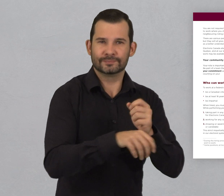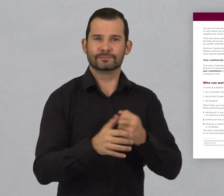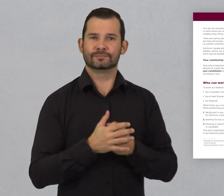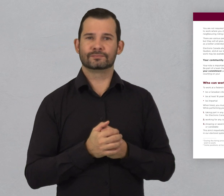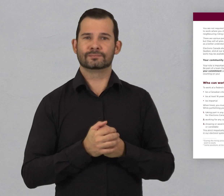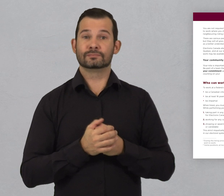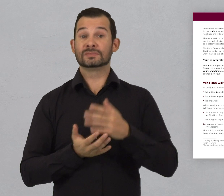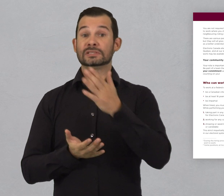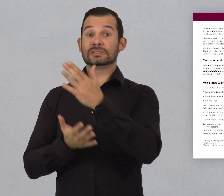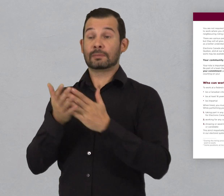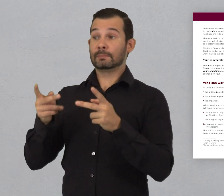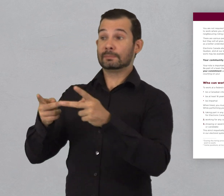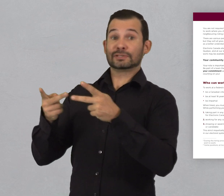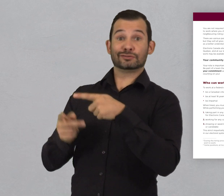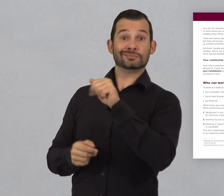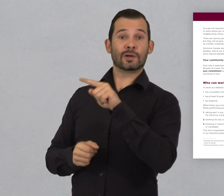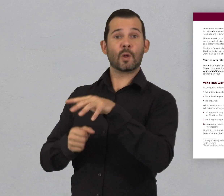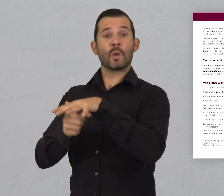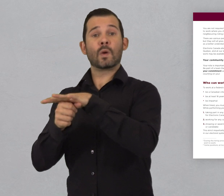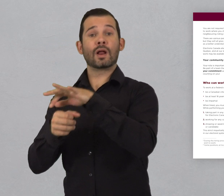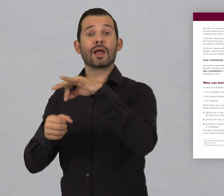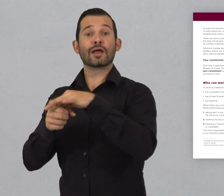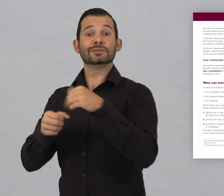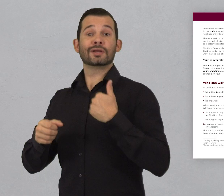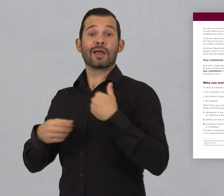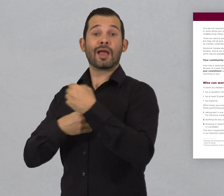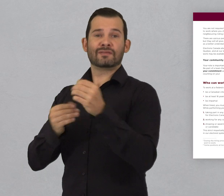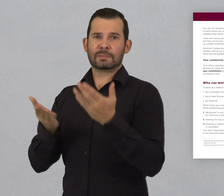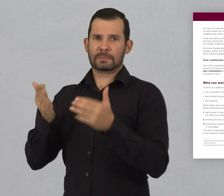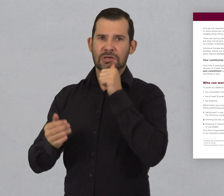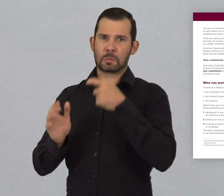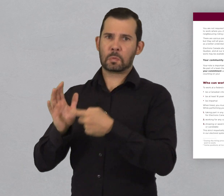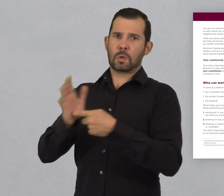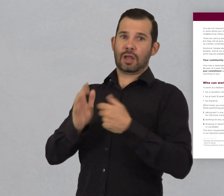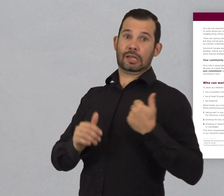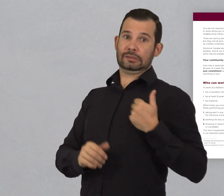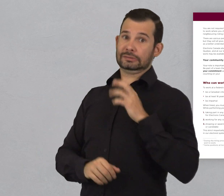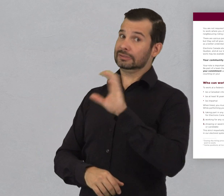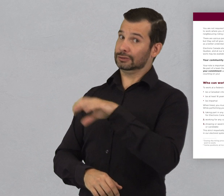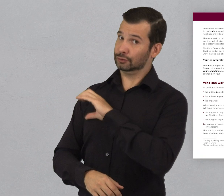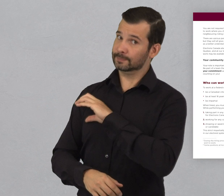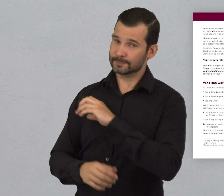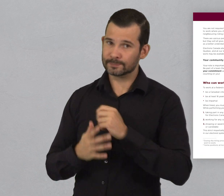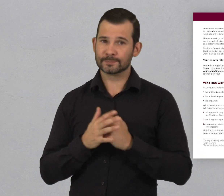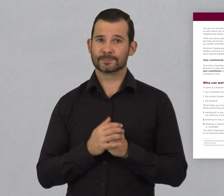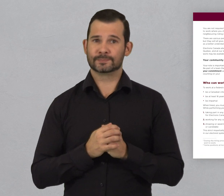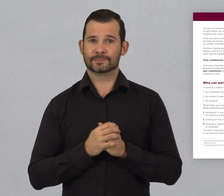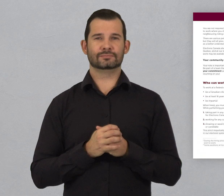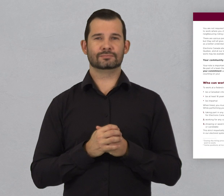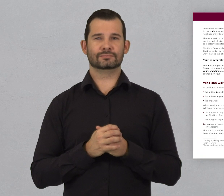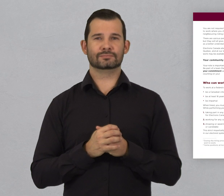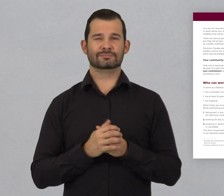2 Some positions at local Elections Canada offices may not require Canadian citizenship.